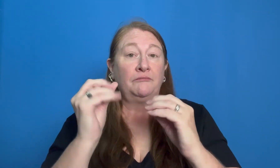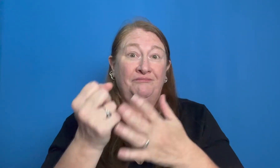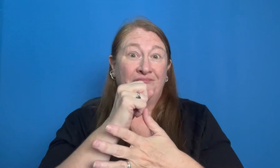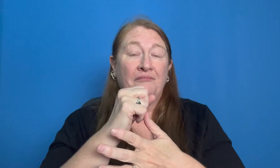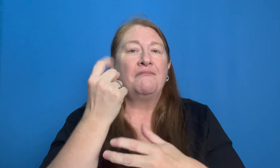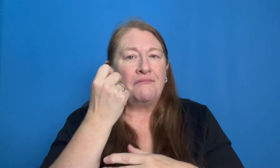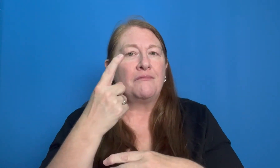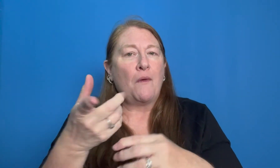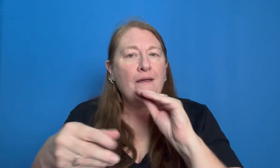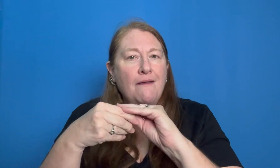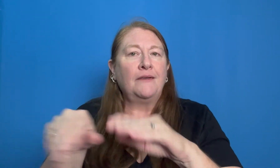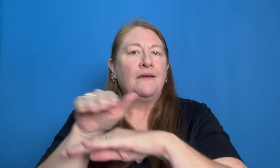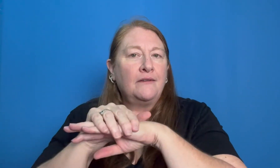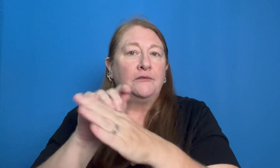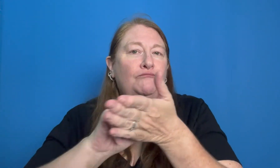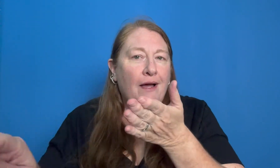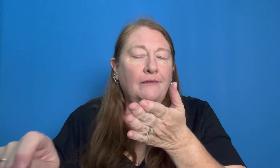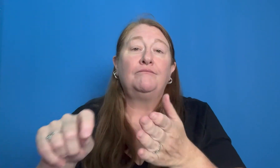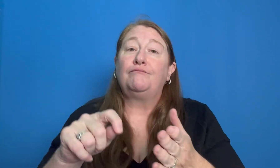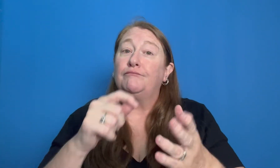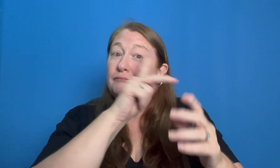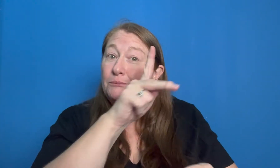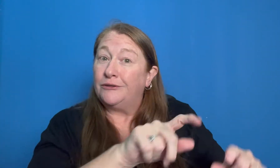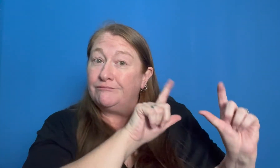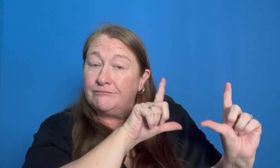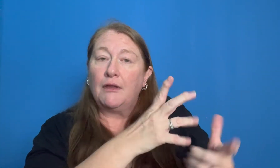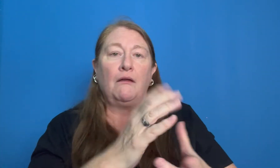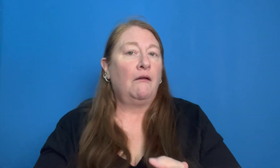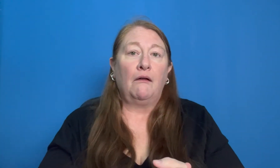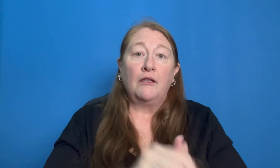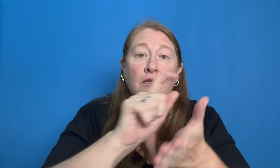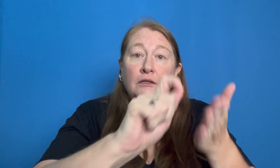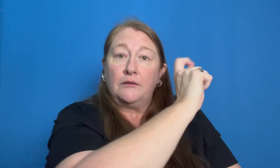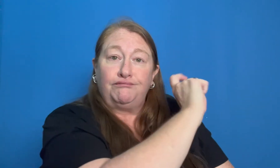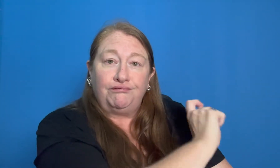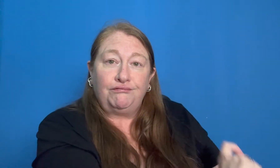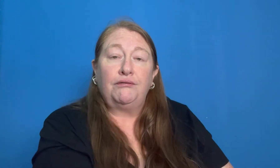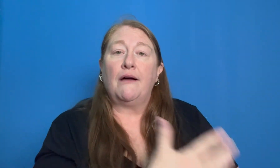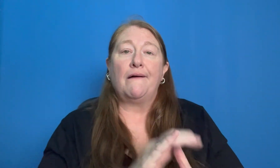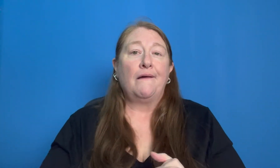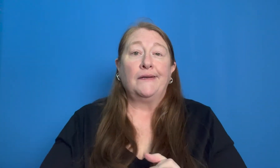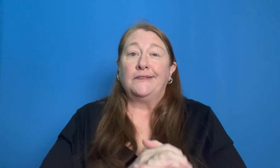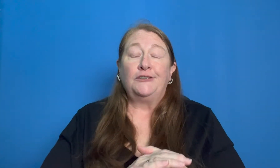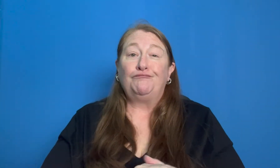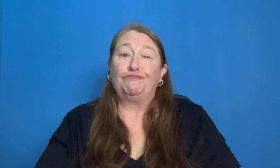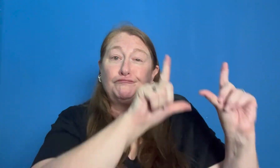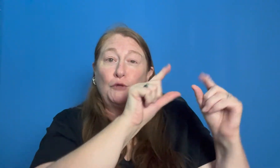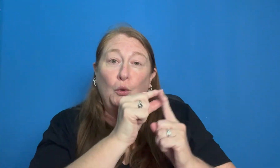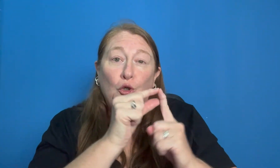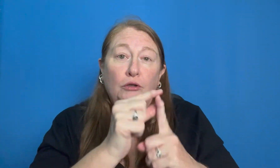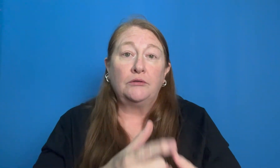However, you would add written English through PowerPoint slides, whiteboards, adding words, etc. side-by-side with your videos,